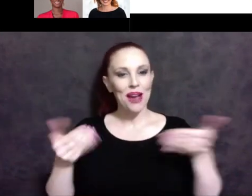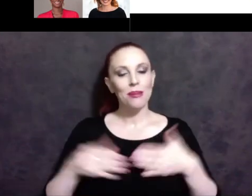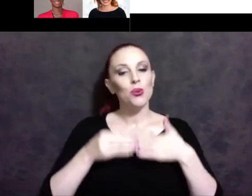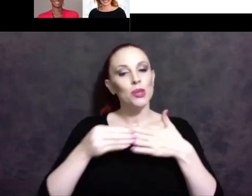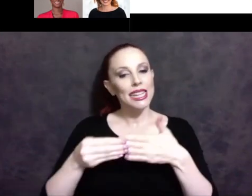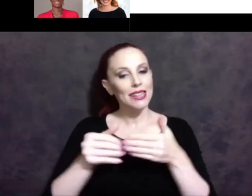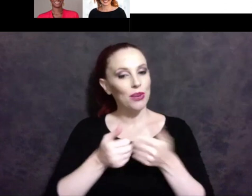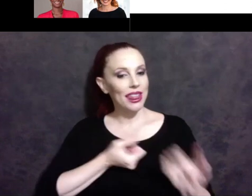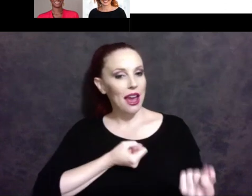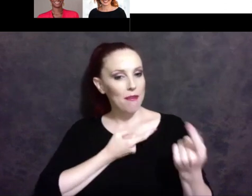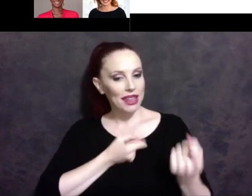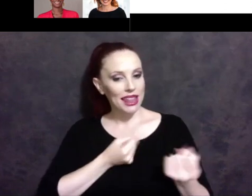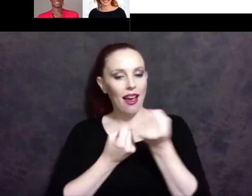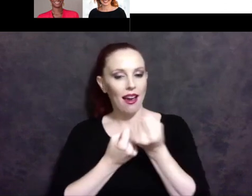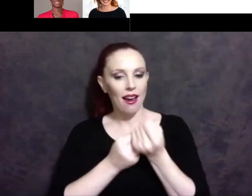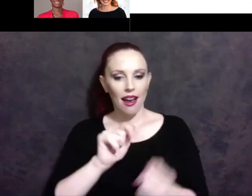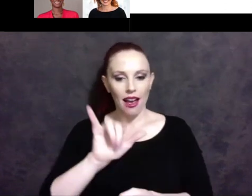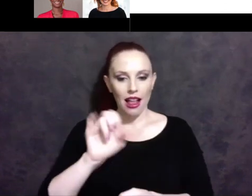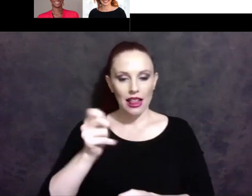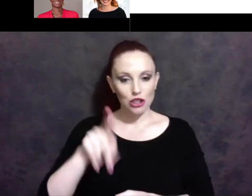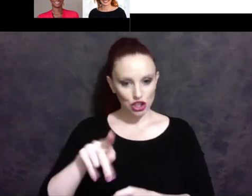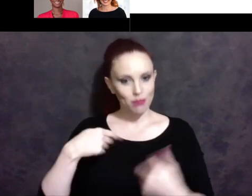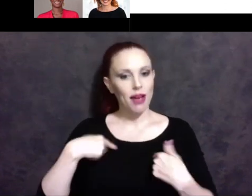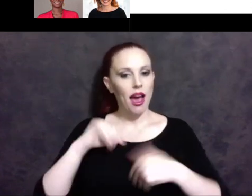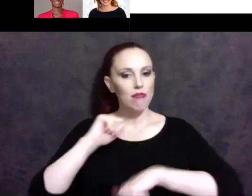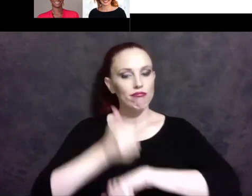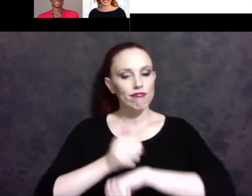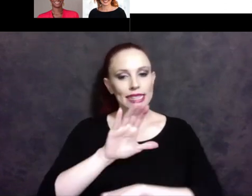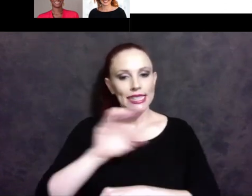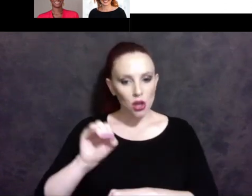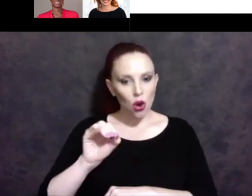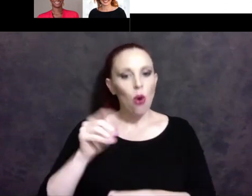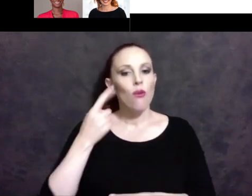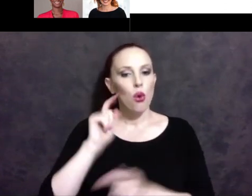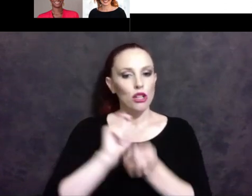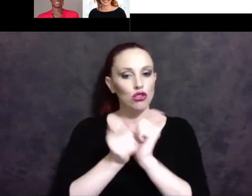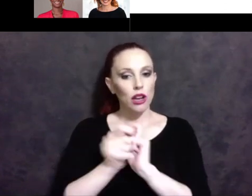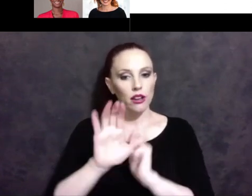and allyship. I am your host Melinda Briana Epler the founder and CEO of Change Catalyst